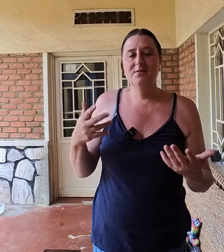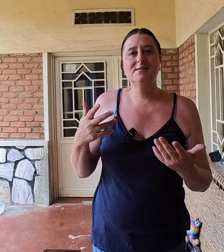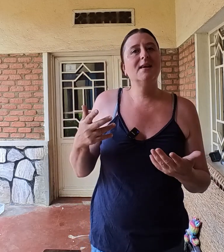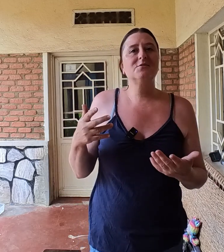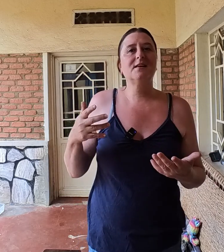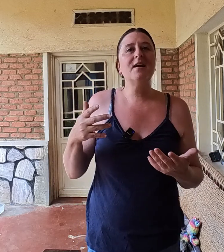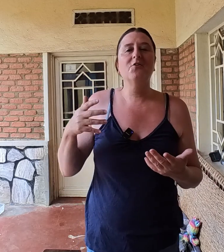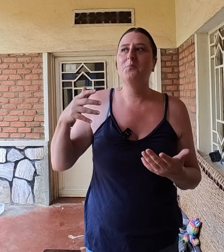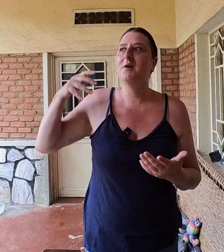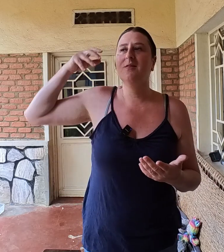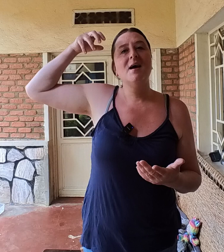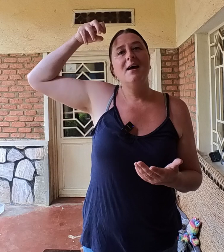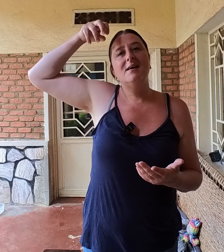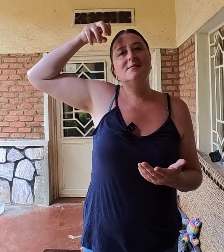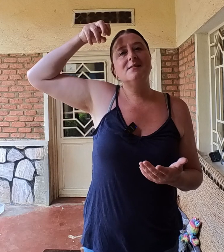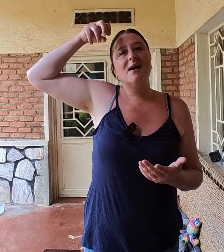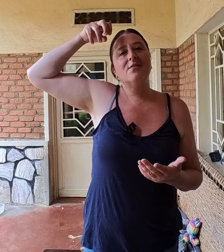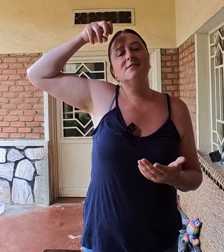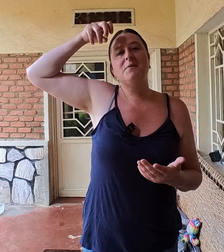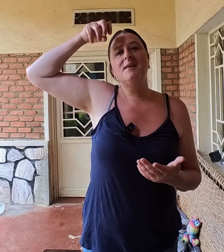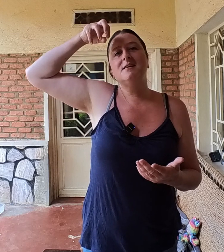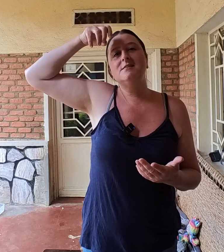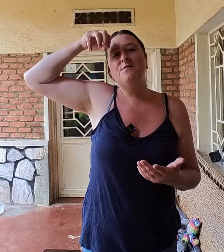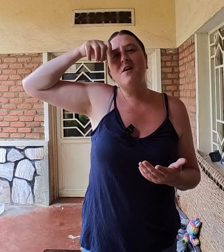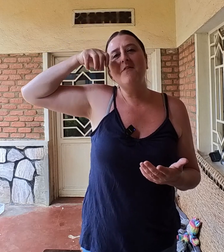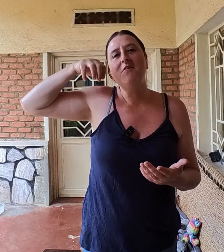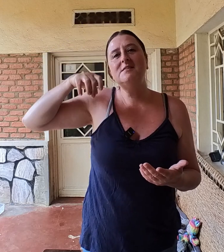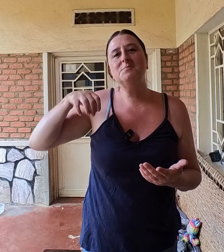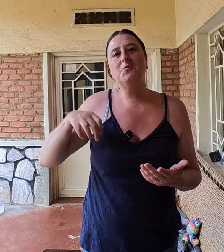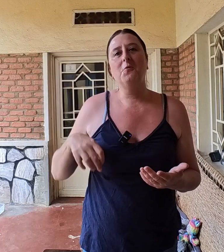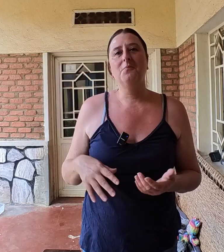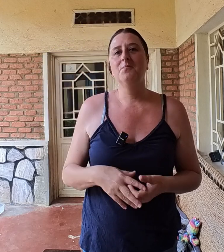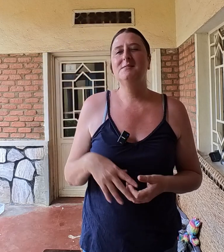the sign language that I grew up with, is that the spider is very, very small.